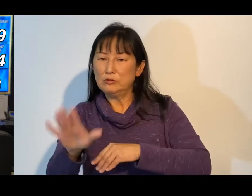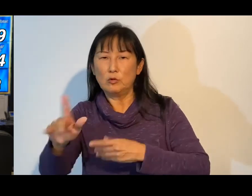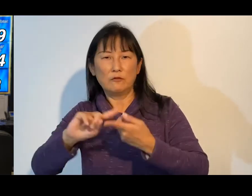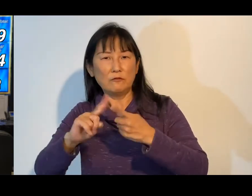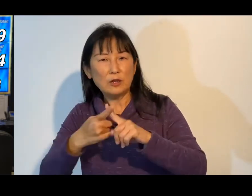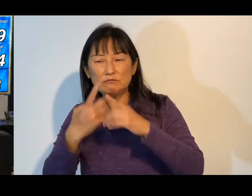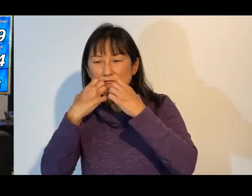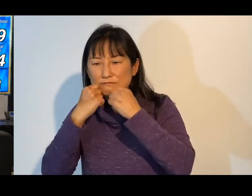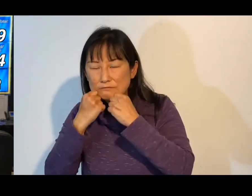results the same day.